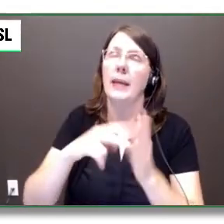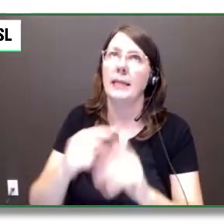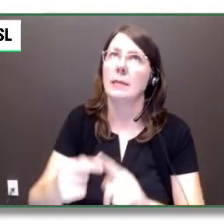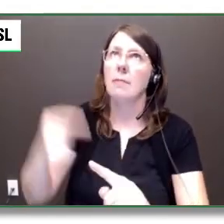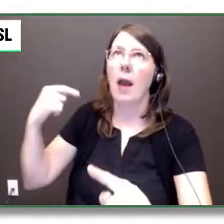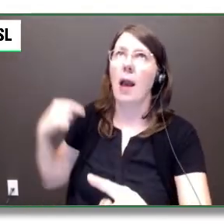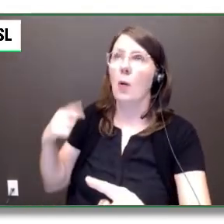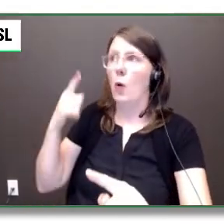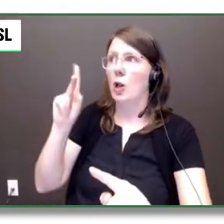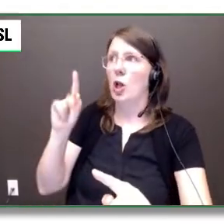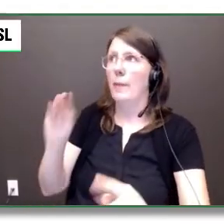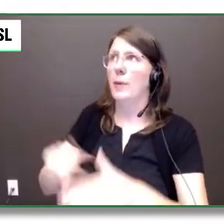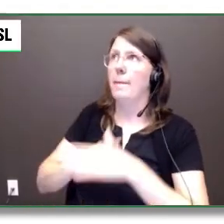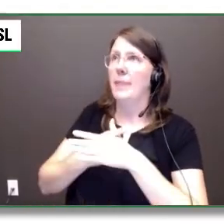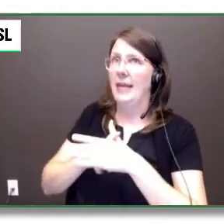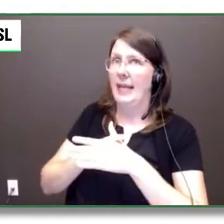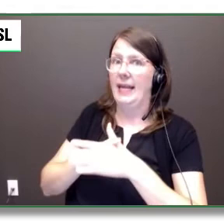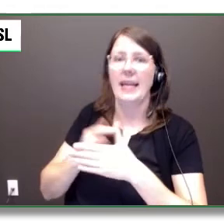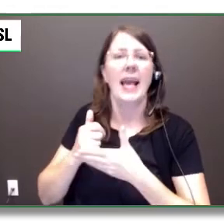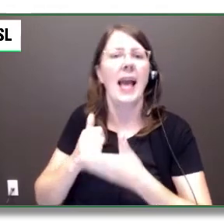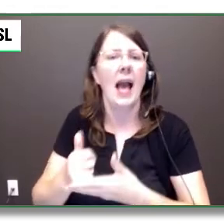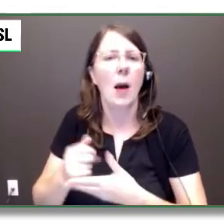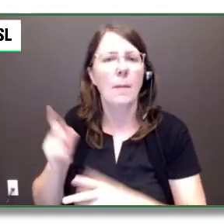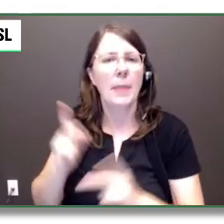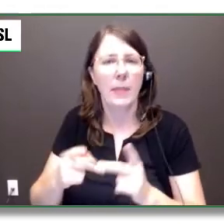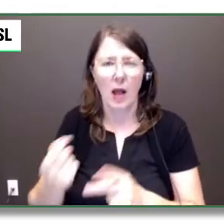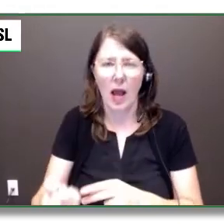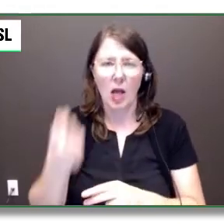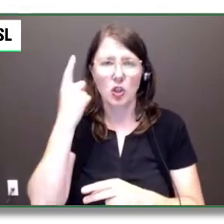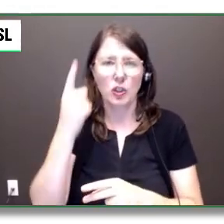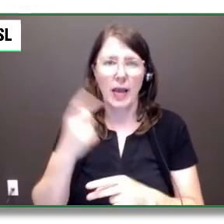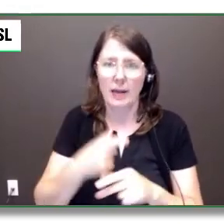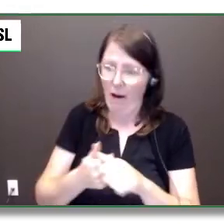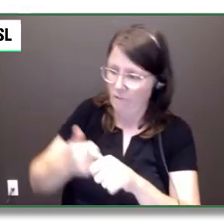that's one type of um of uh pattern but we're also seeing